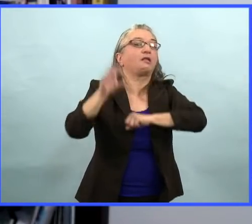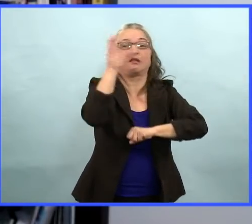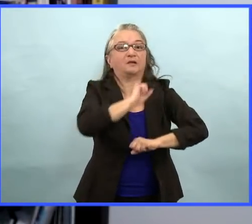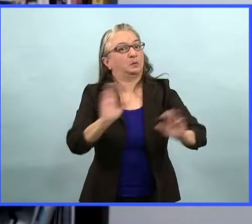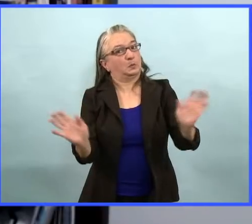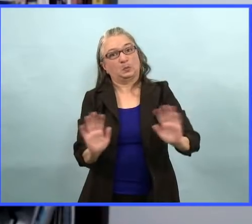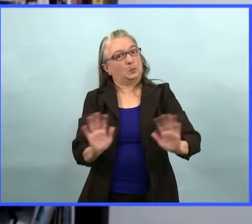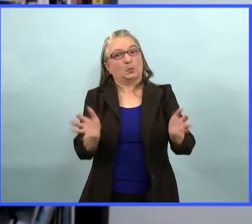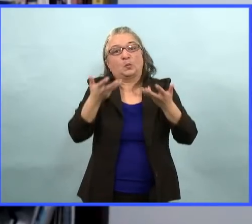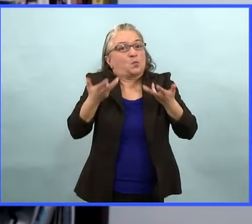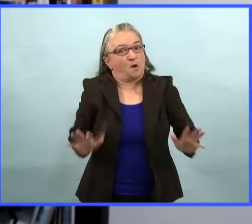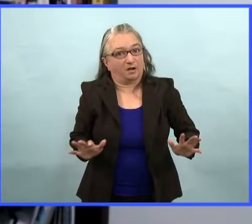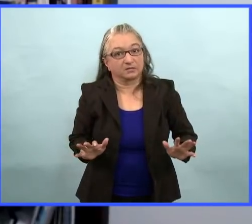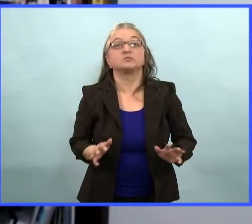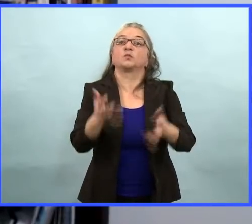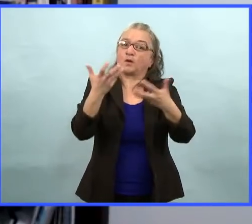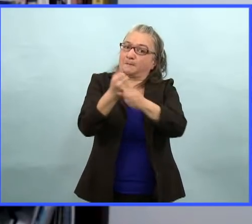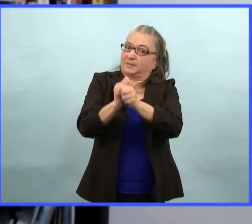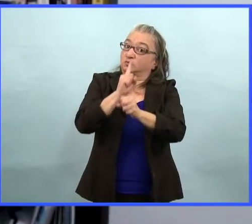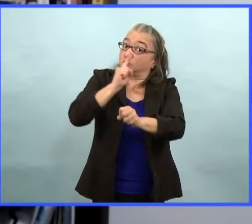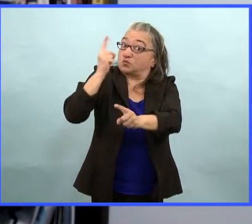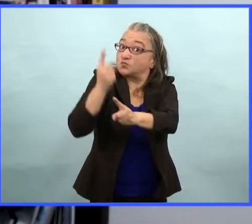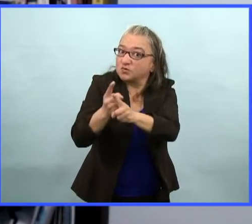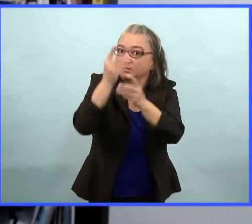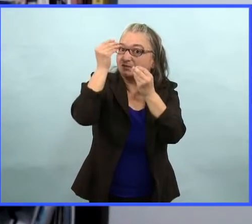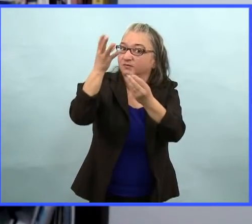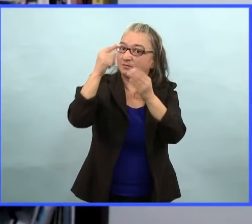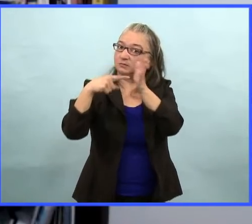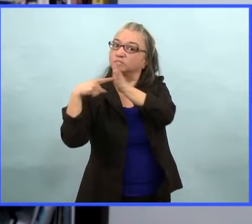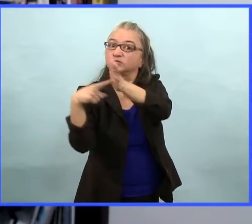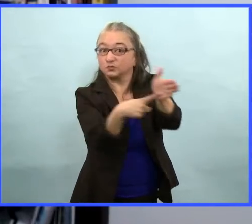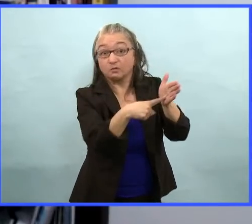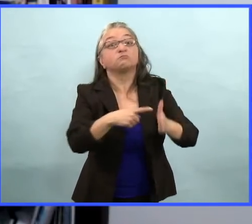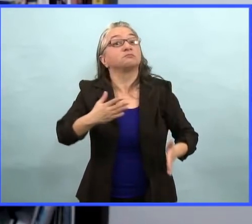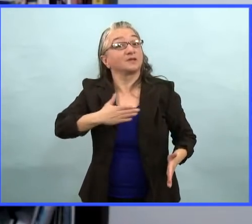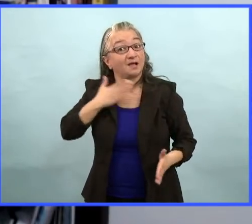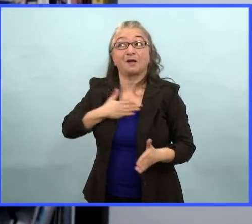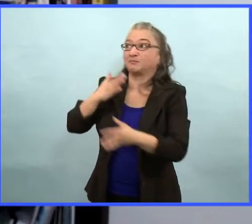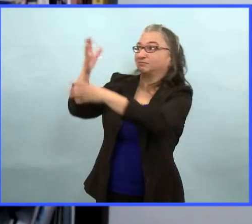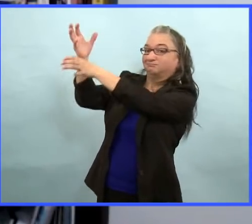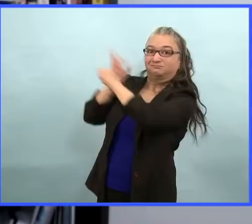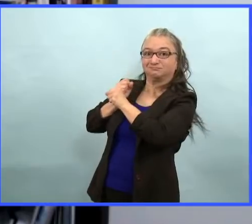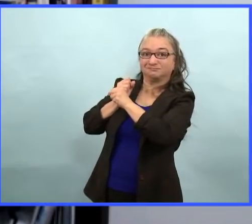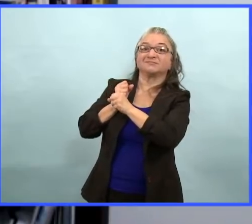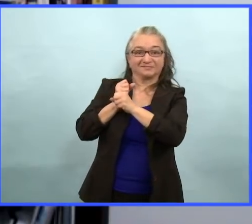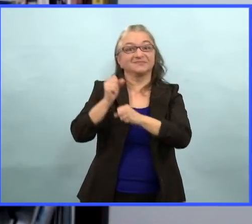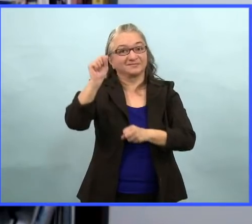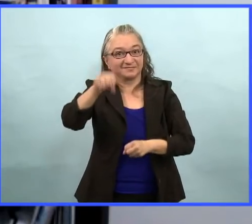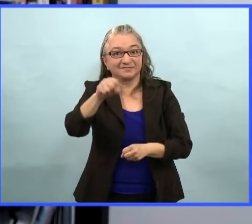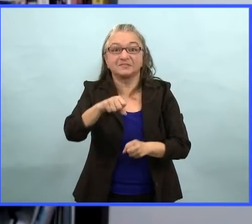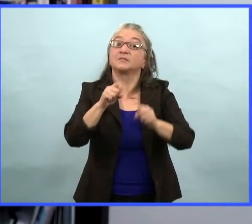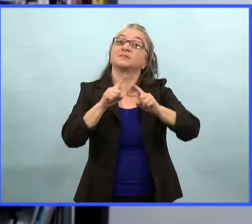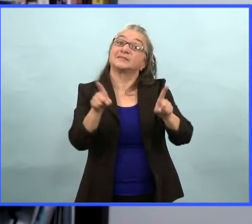data available as we get to talk about these new nasty guidelines for youth age 12 to 17 because